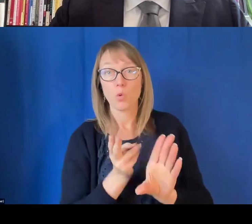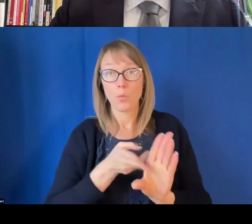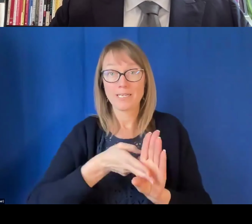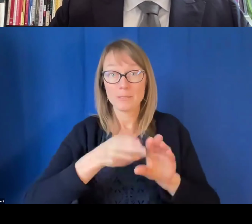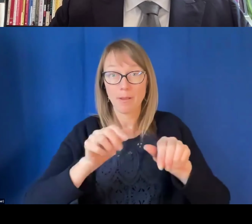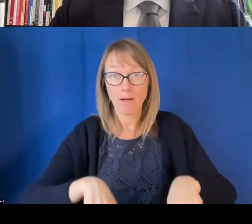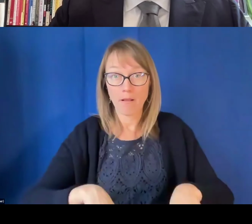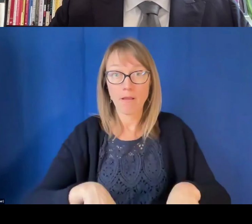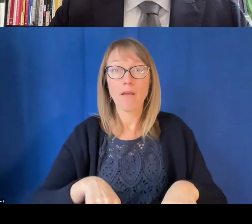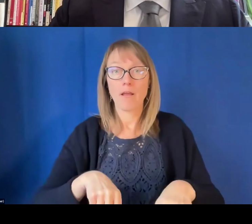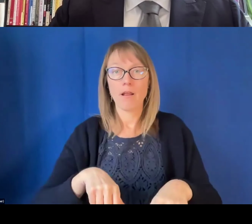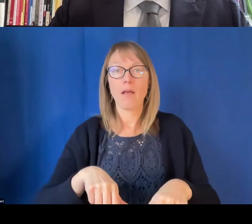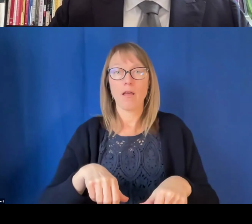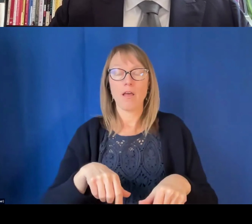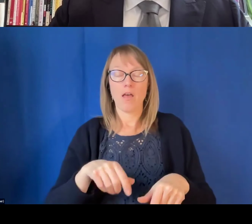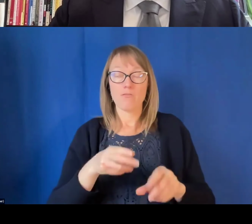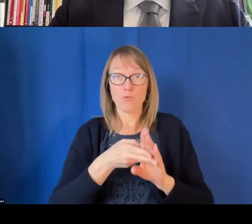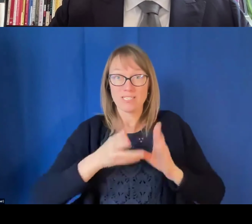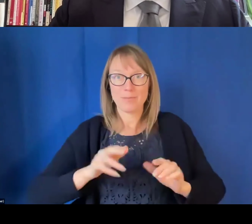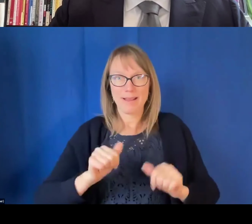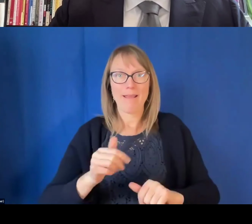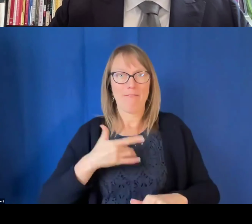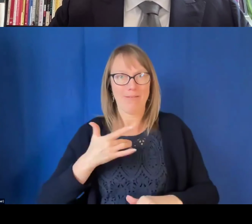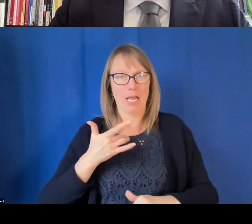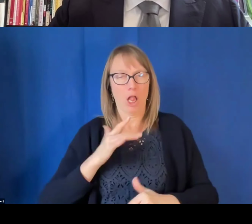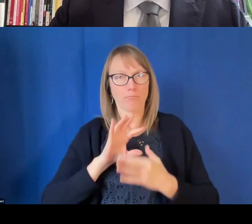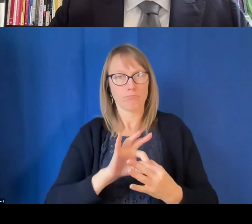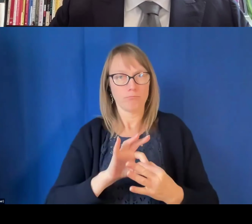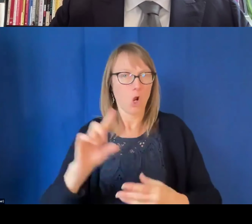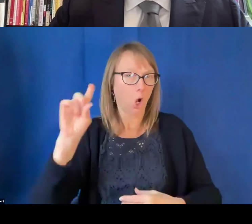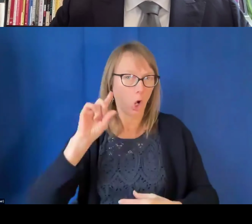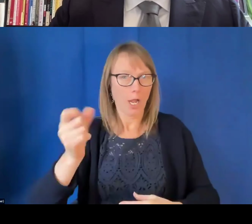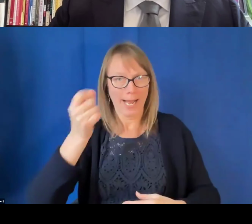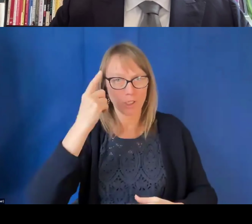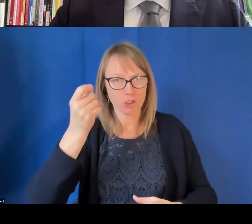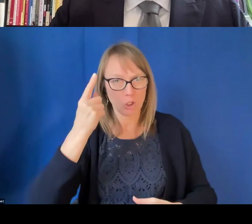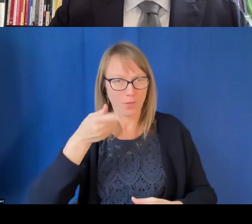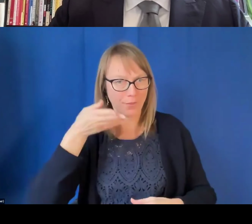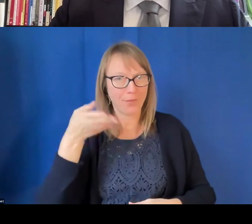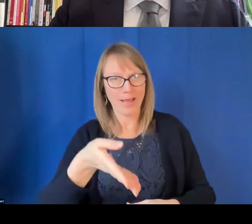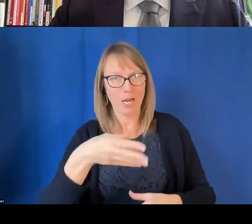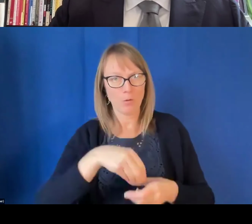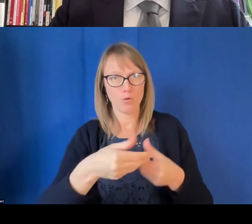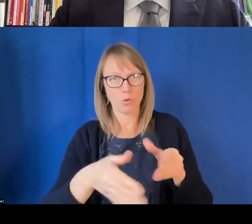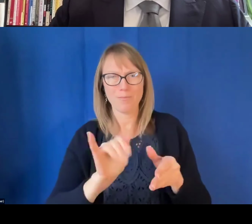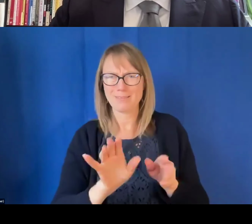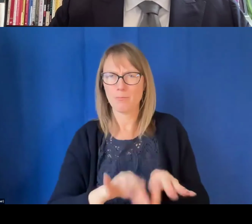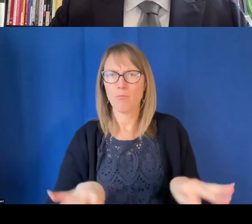and are in the room is important to integrate. I would add, this is Kevin,